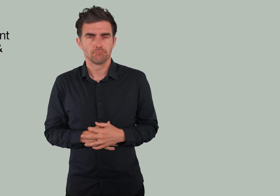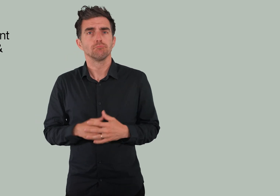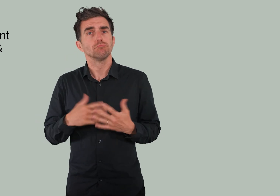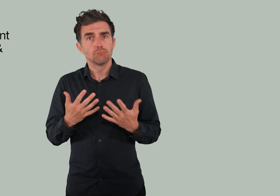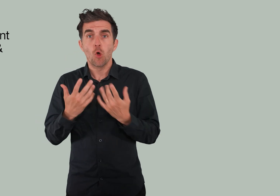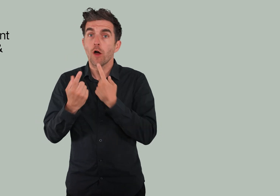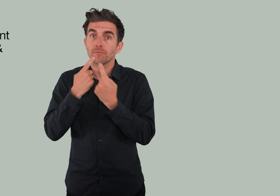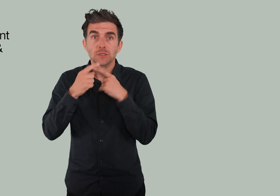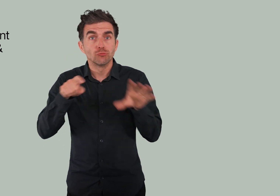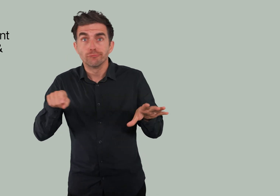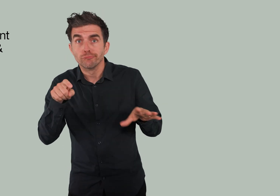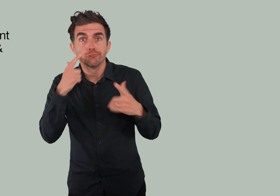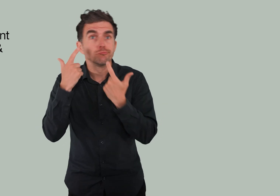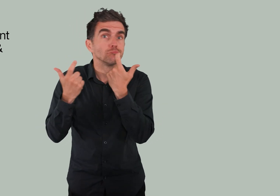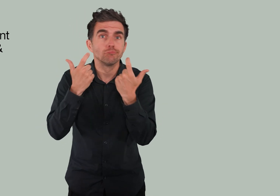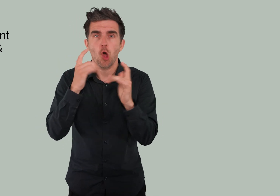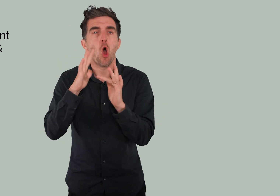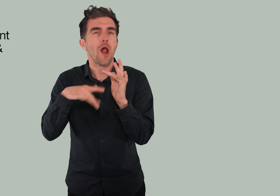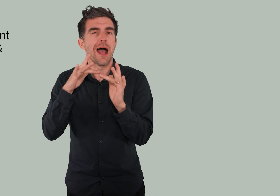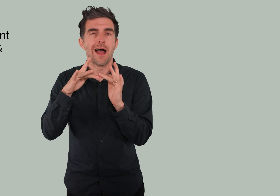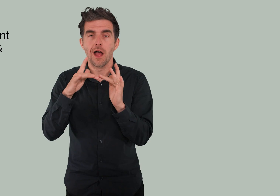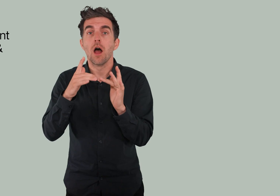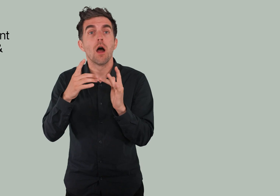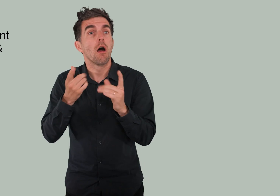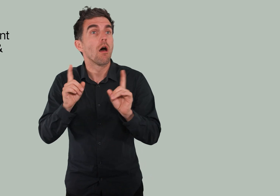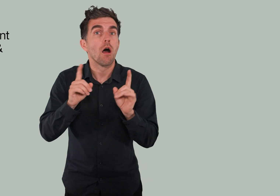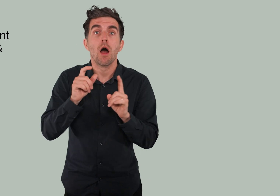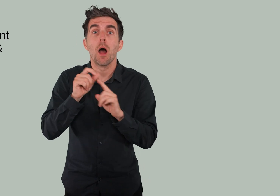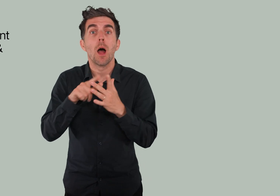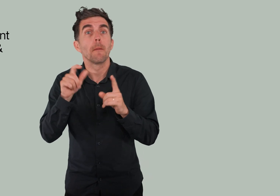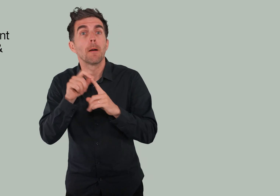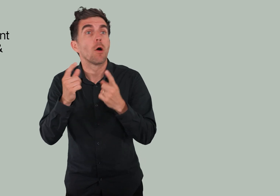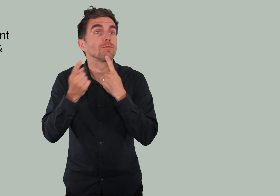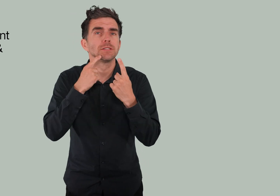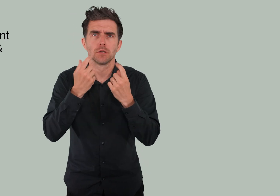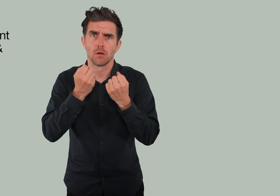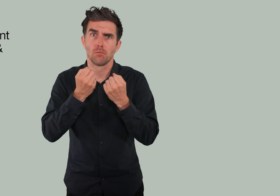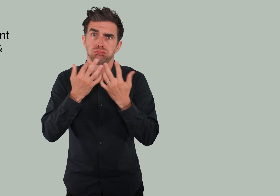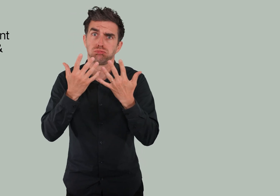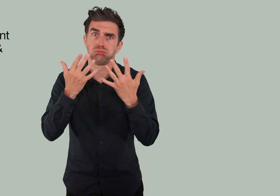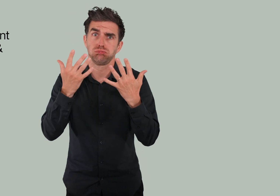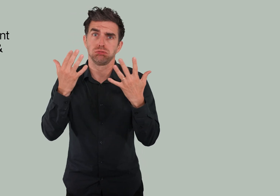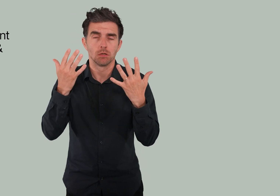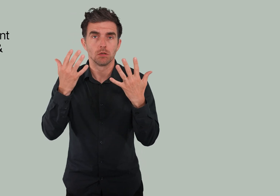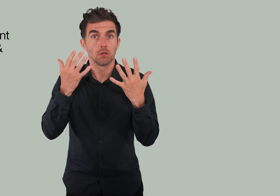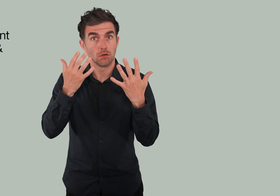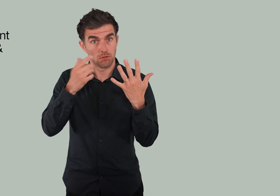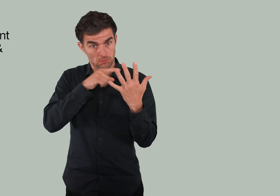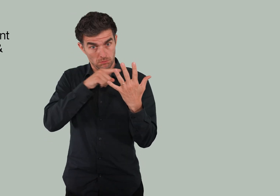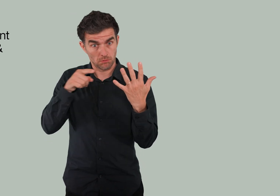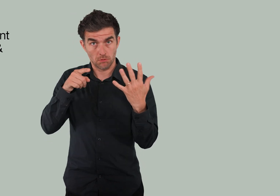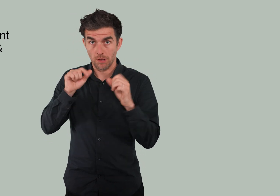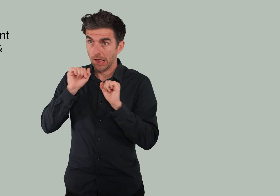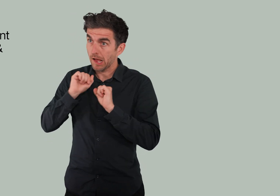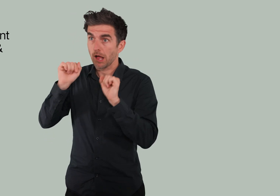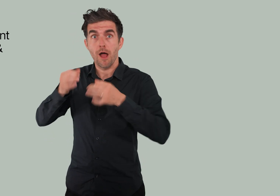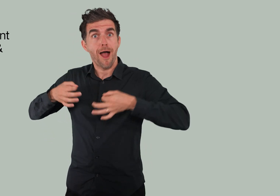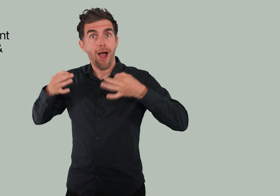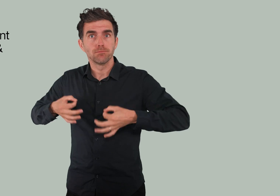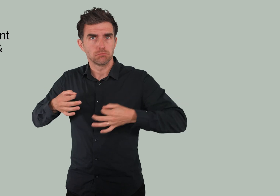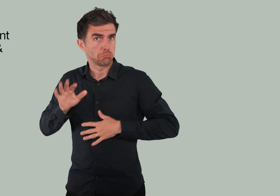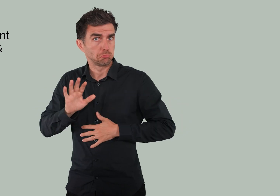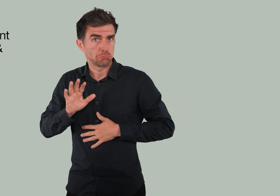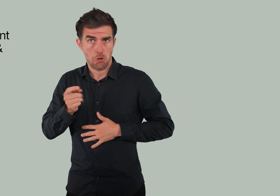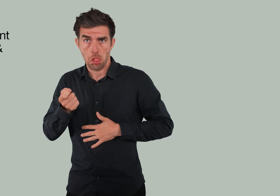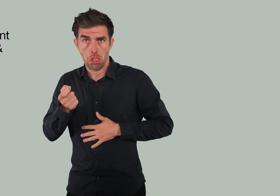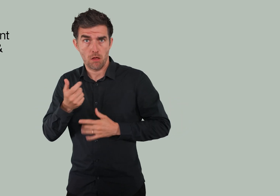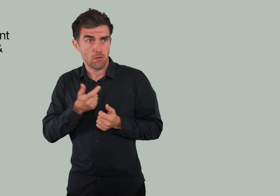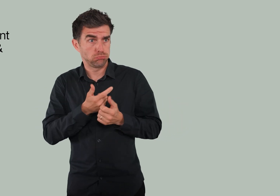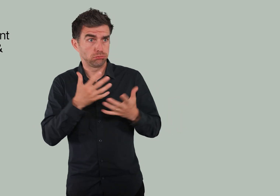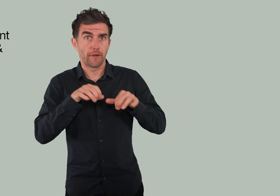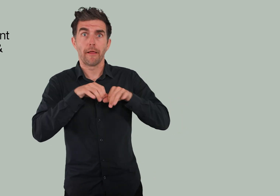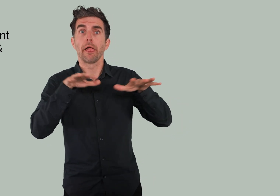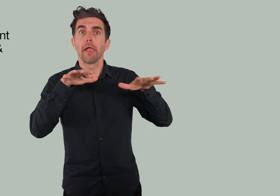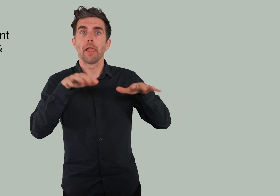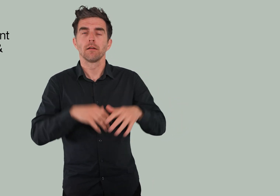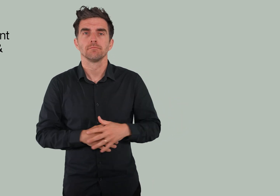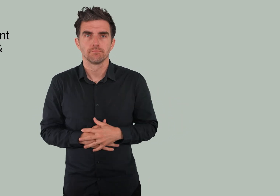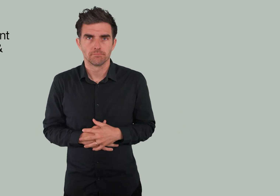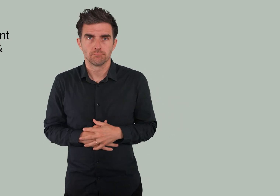There is a high volume of online information about PIP, but much of it is not from official sources.